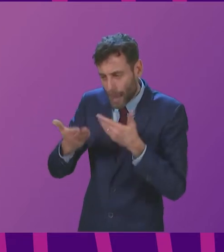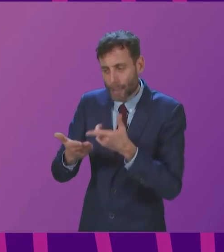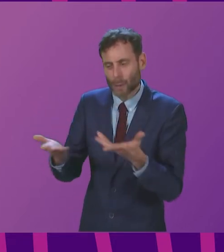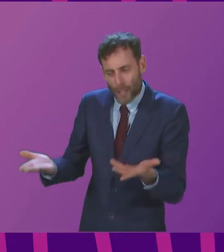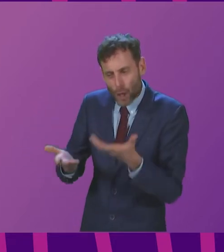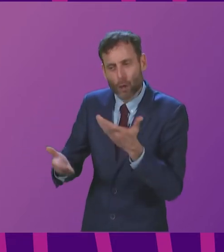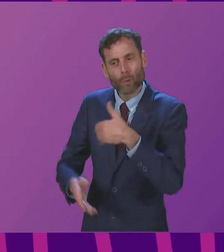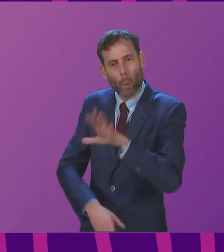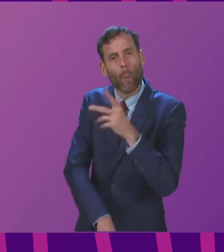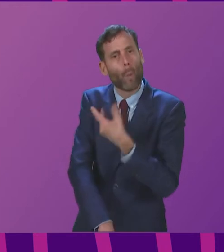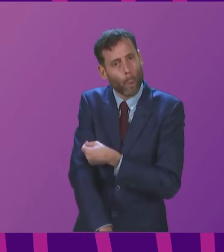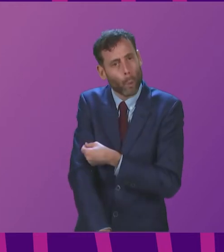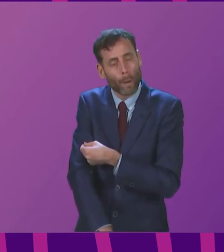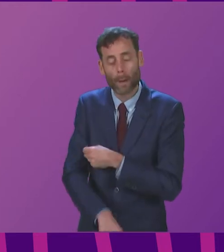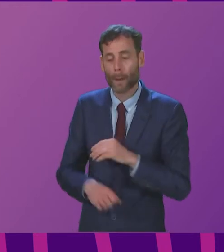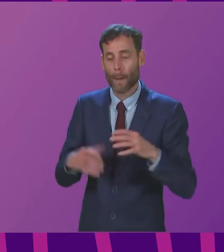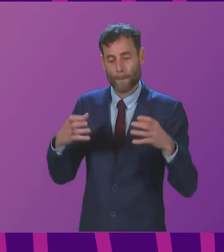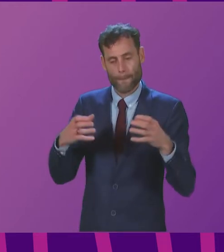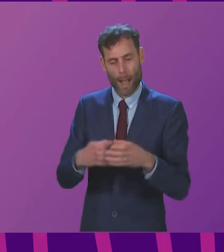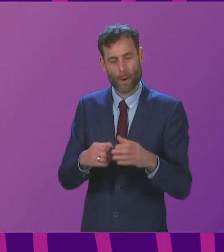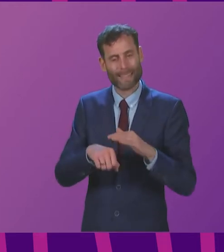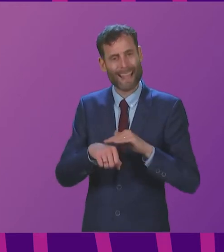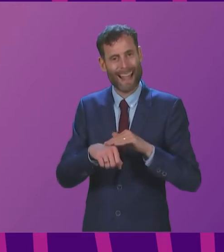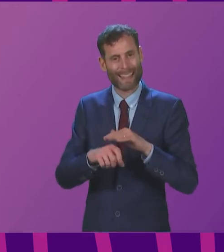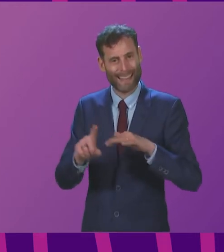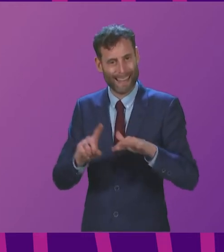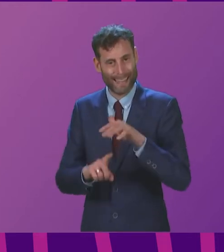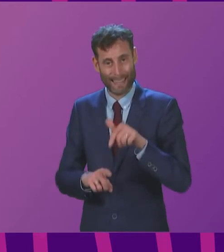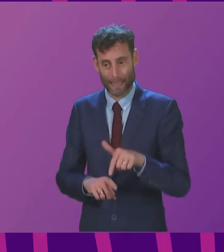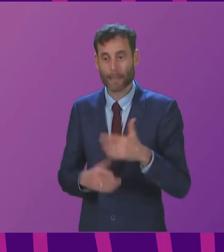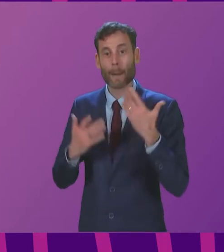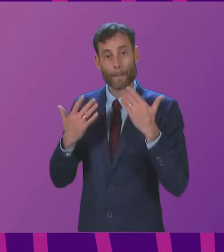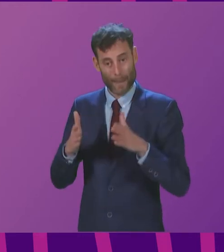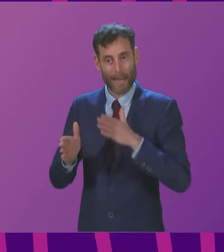With regard to minority ethnic communities, outreach work has been done in particular